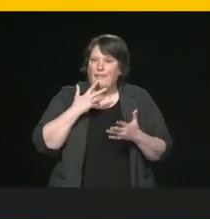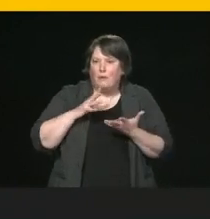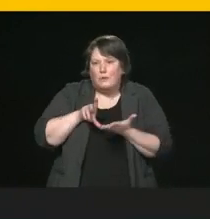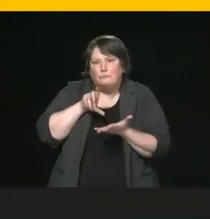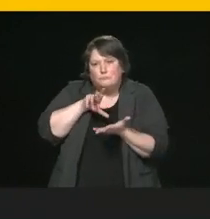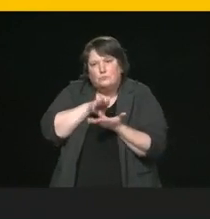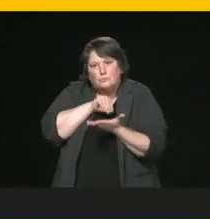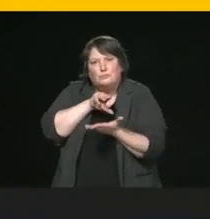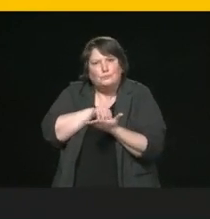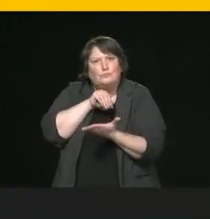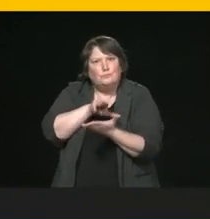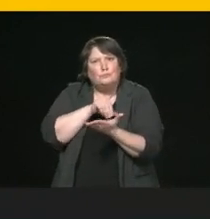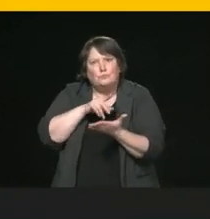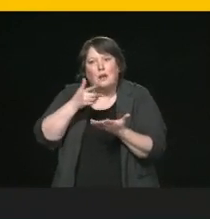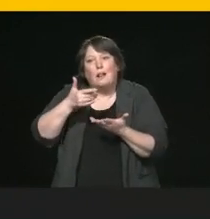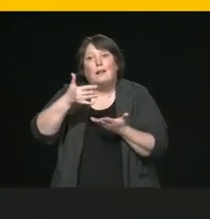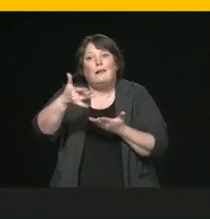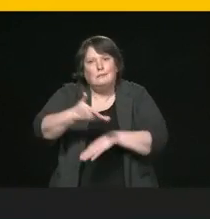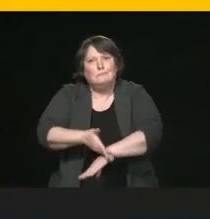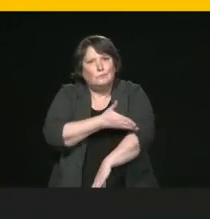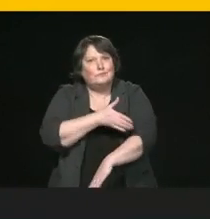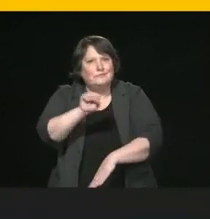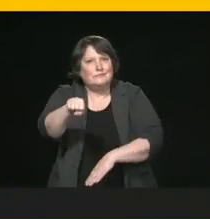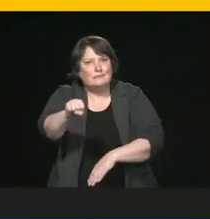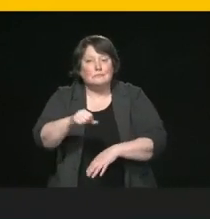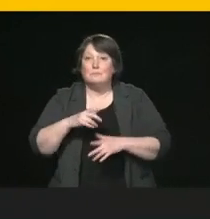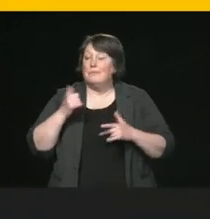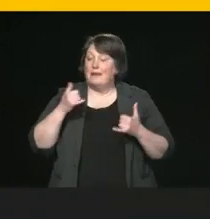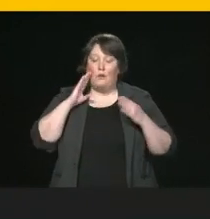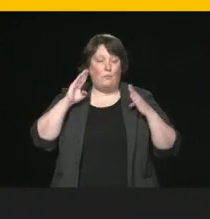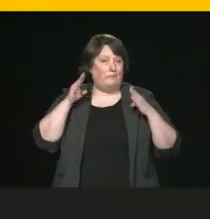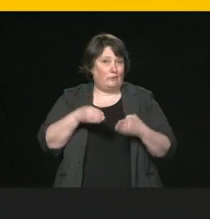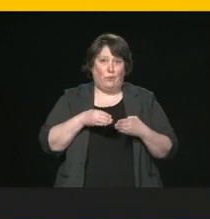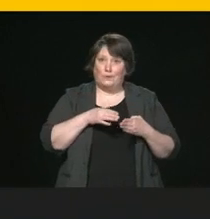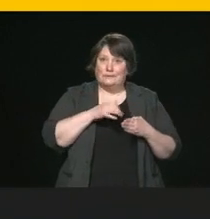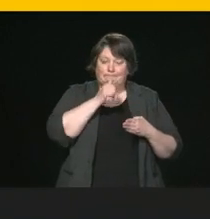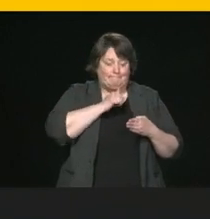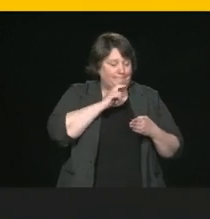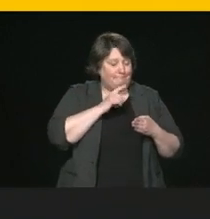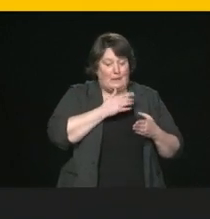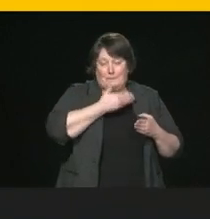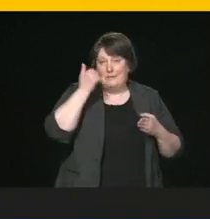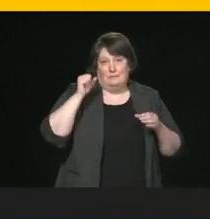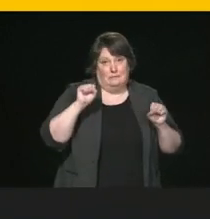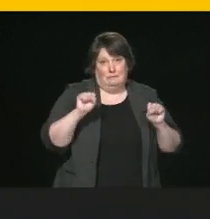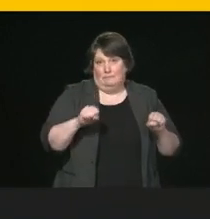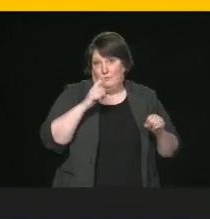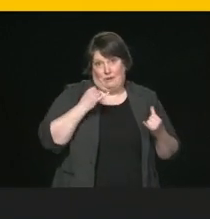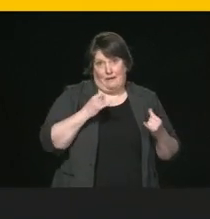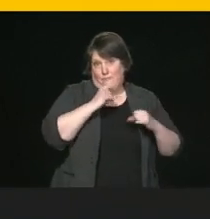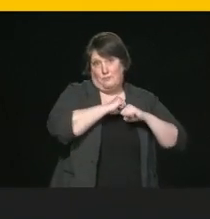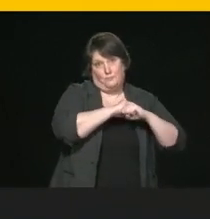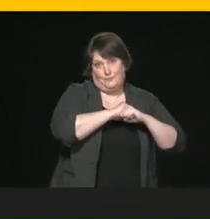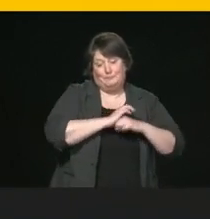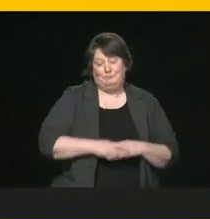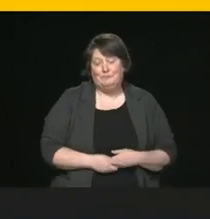PROCESS. THESE ARE THINGS THAT WILL COME IN THE COMING TIMES. RIGHT NOW OUR FOCUS NEEDS TO BE